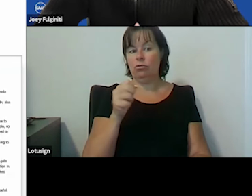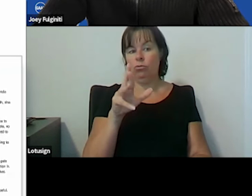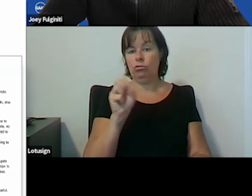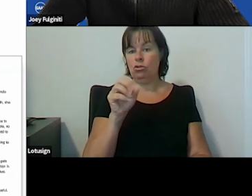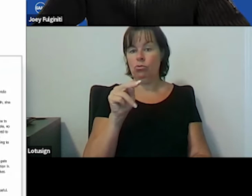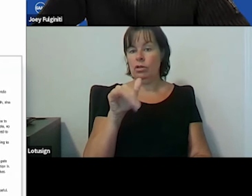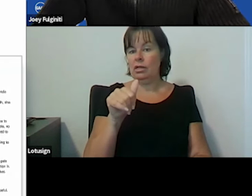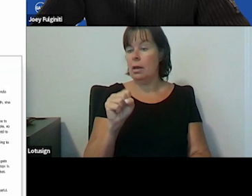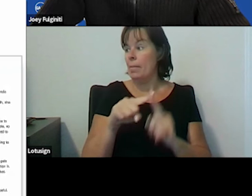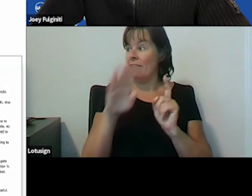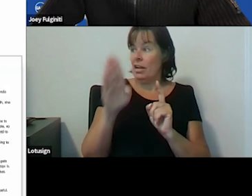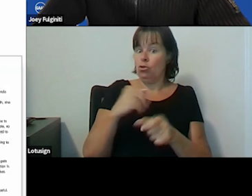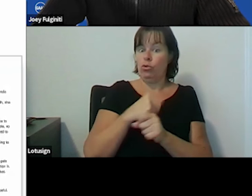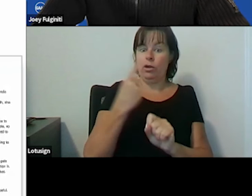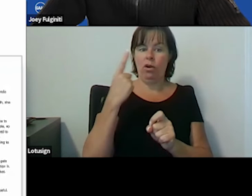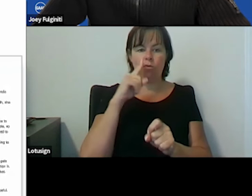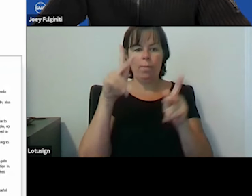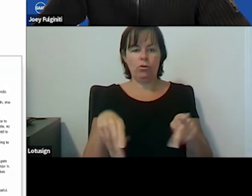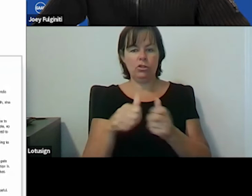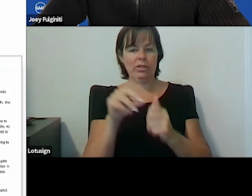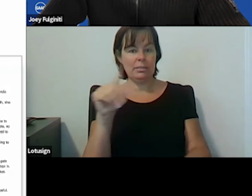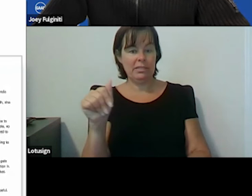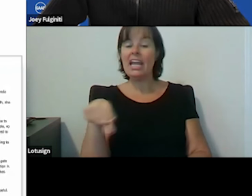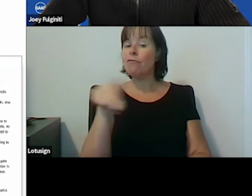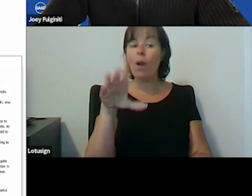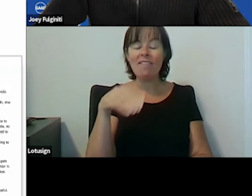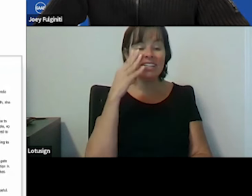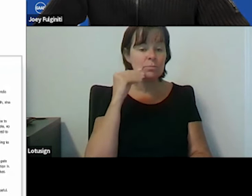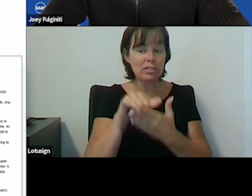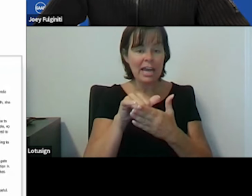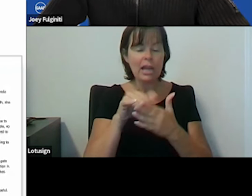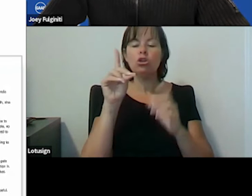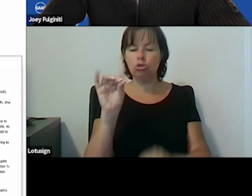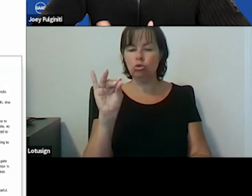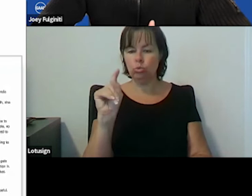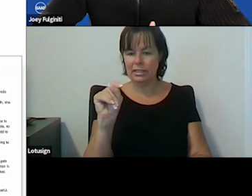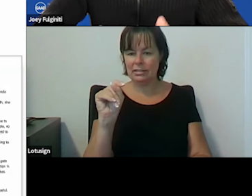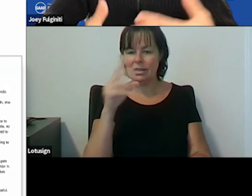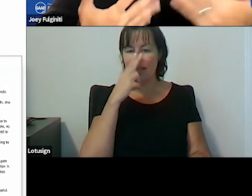disabilities so if you haven't done it i would say do it try it it's it's fun it's easy you can